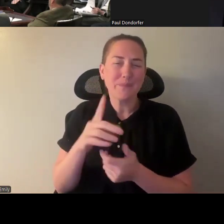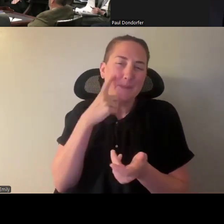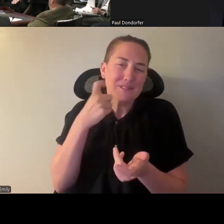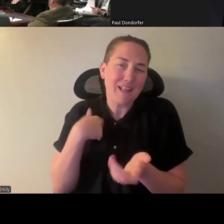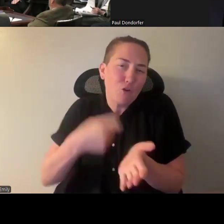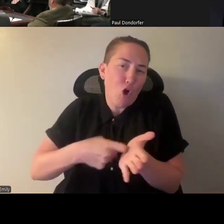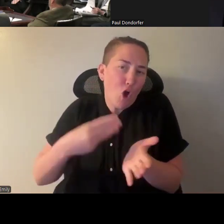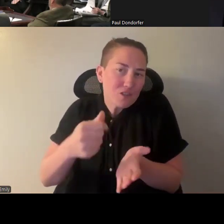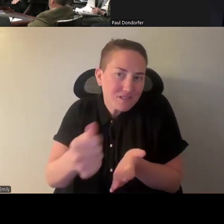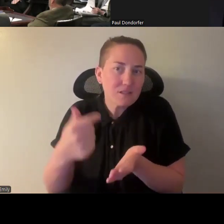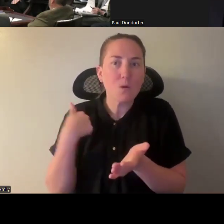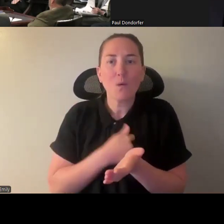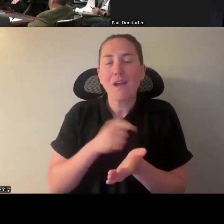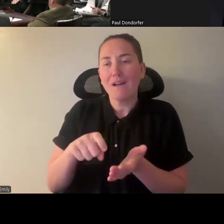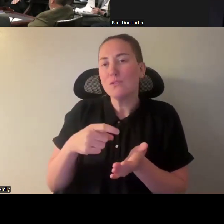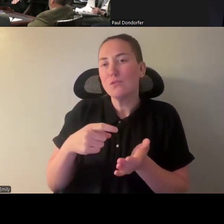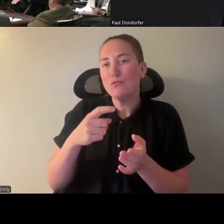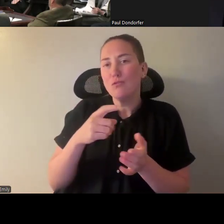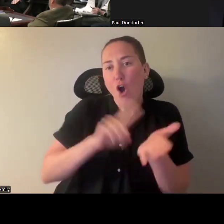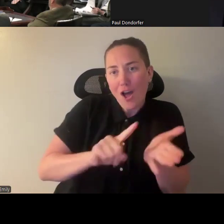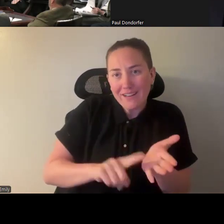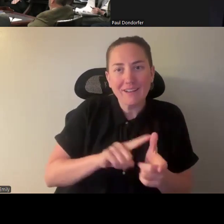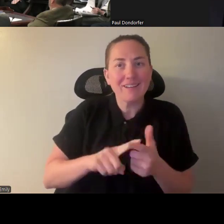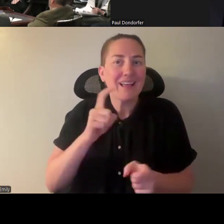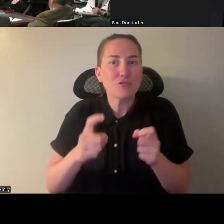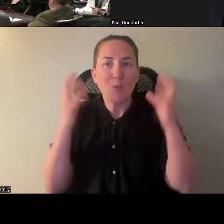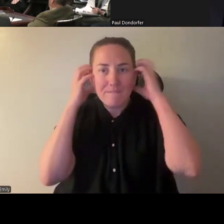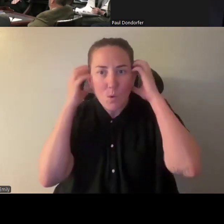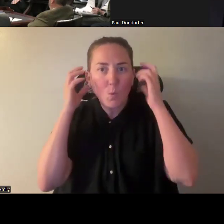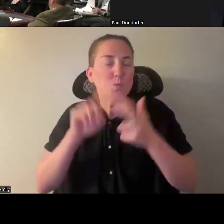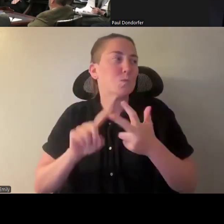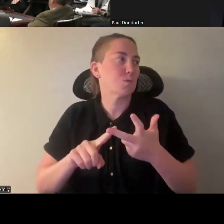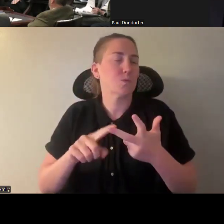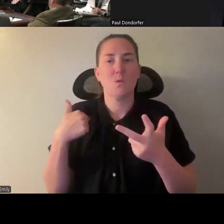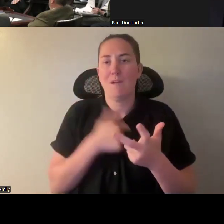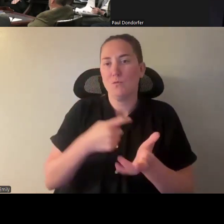to audit the tablets We have to distribute headphones We have to um charge the head the